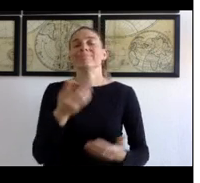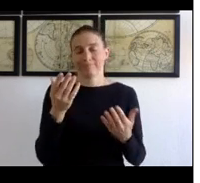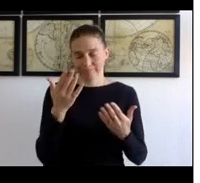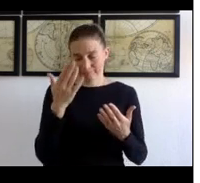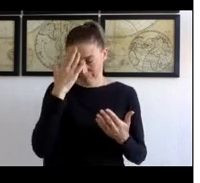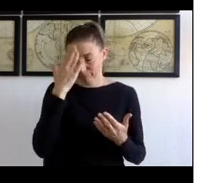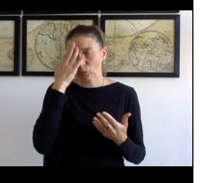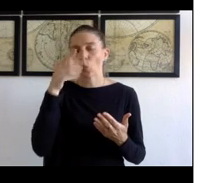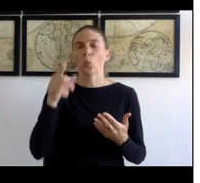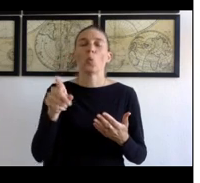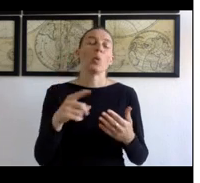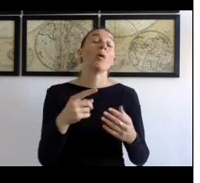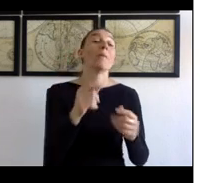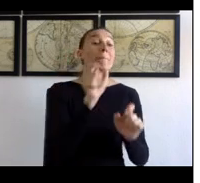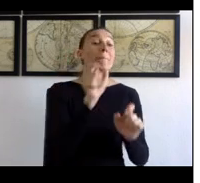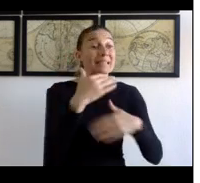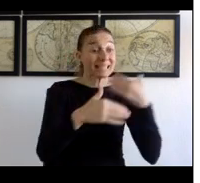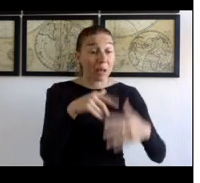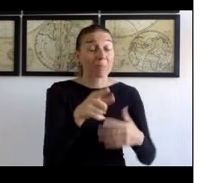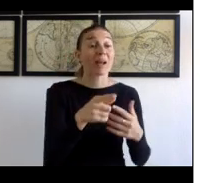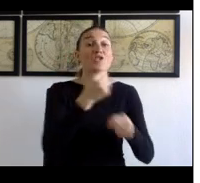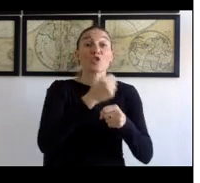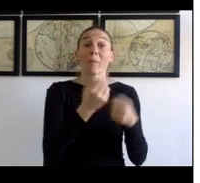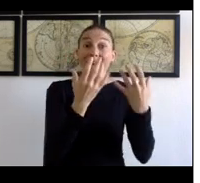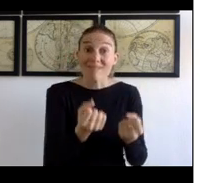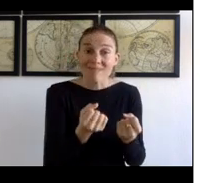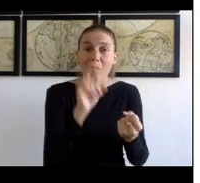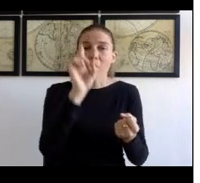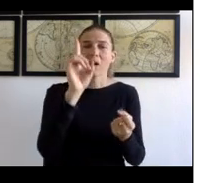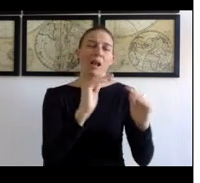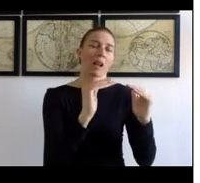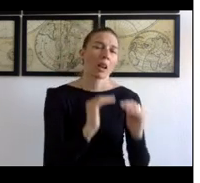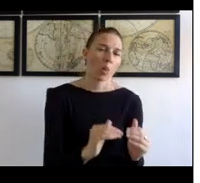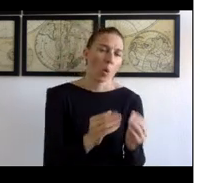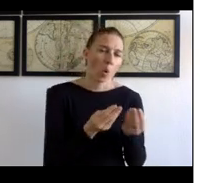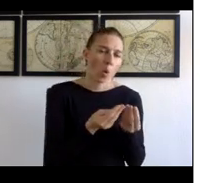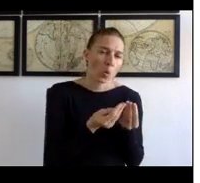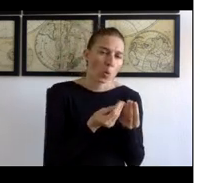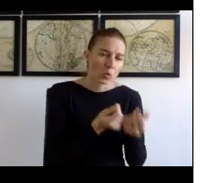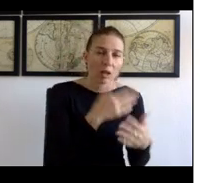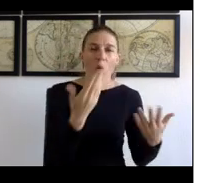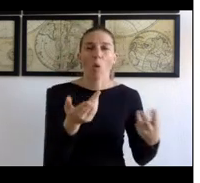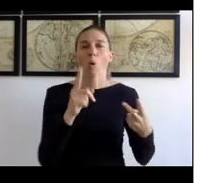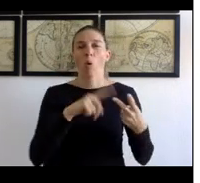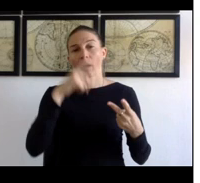in the low skill jobs not requiring a high level of education,